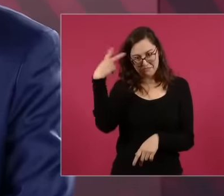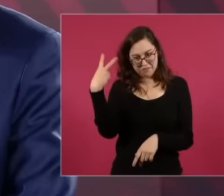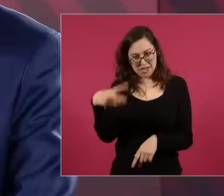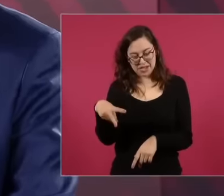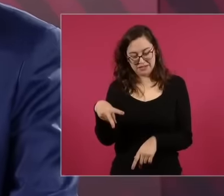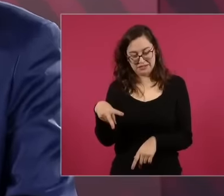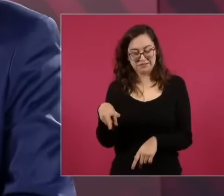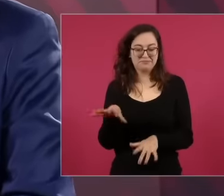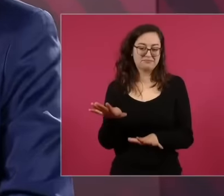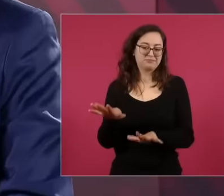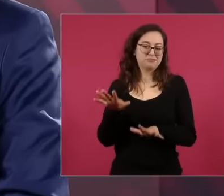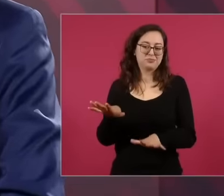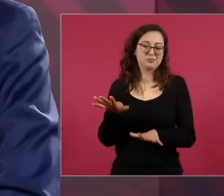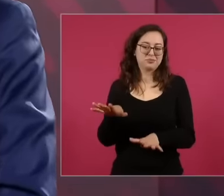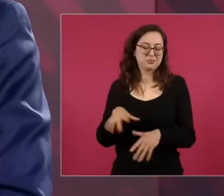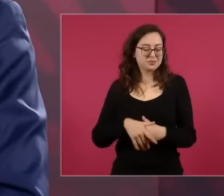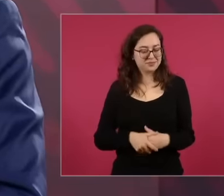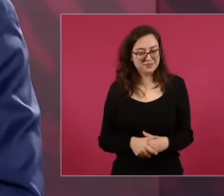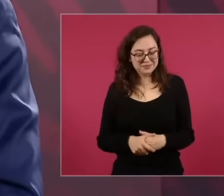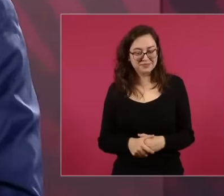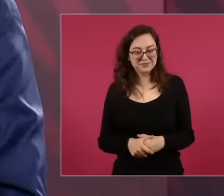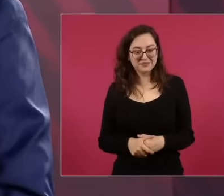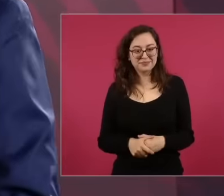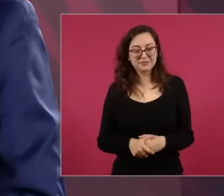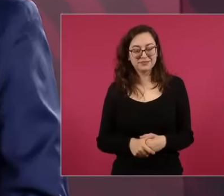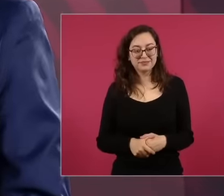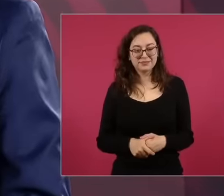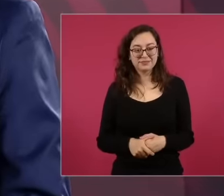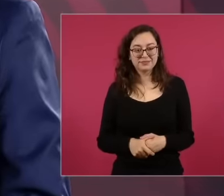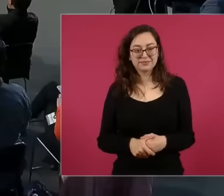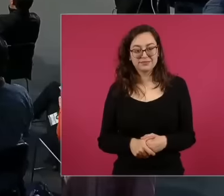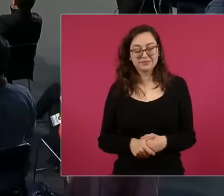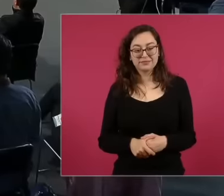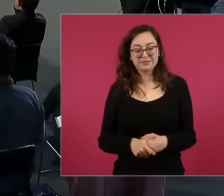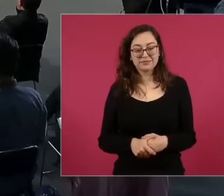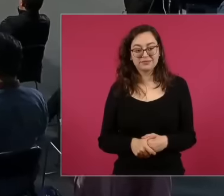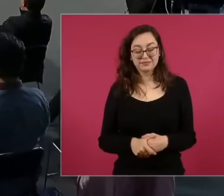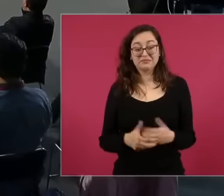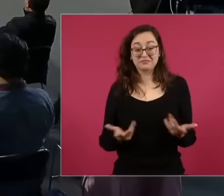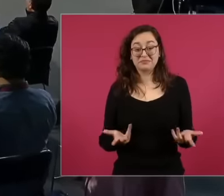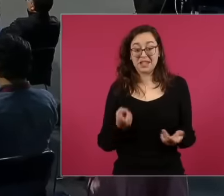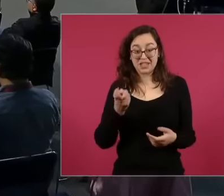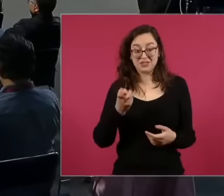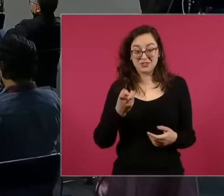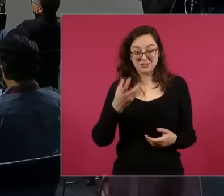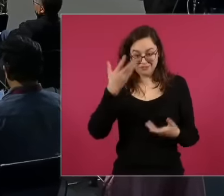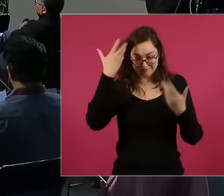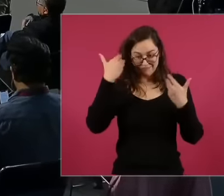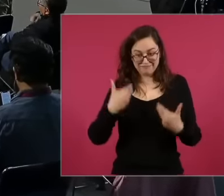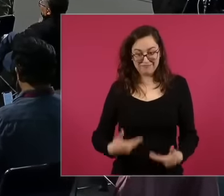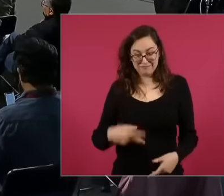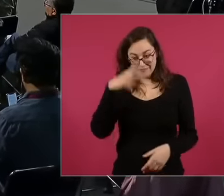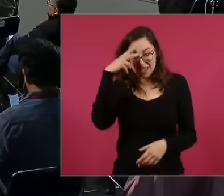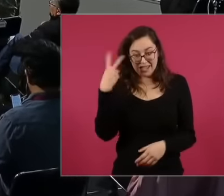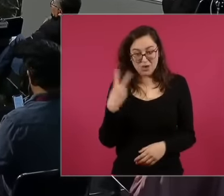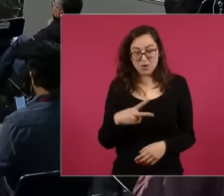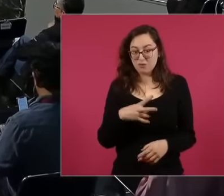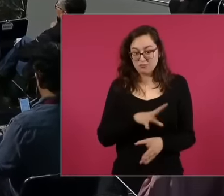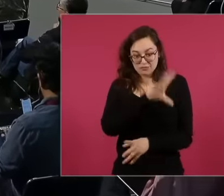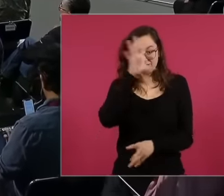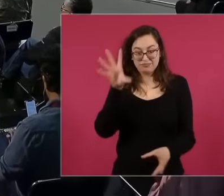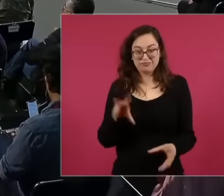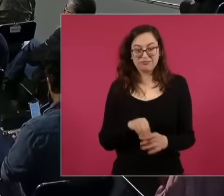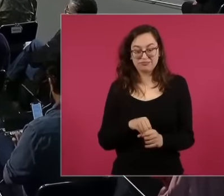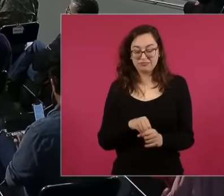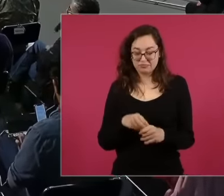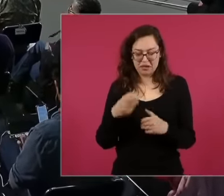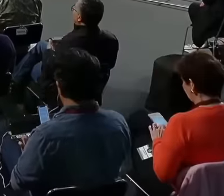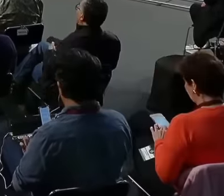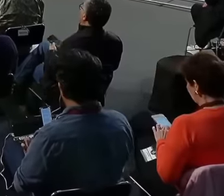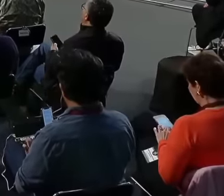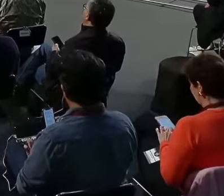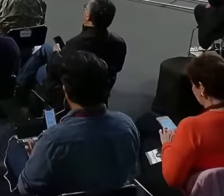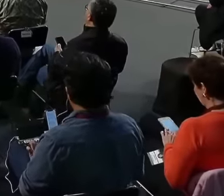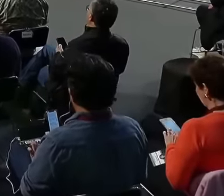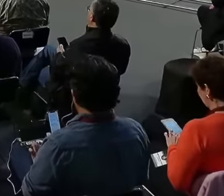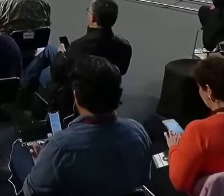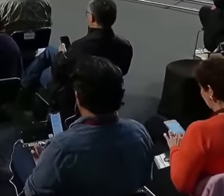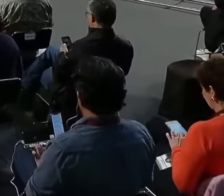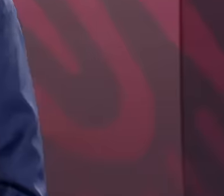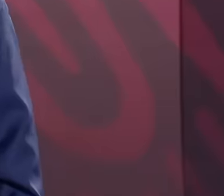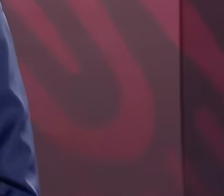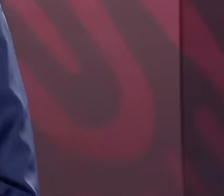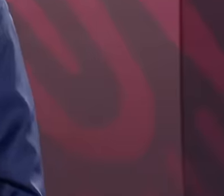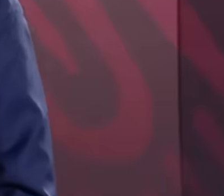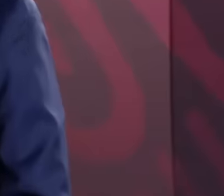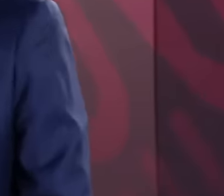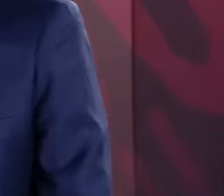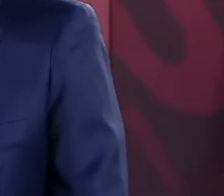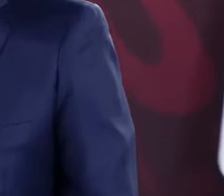exceptional, that's what we're made of and that's what I'm going to work on, but nothing of politics